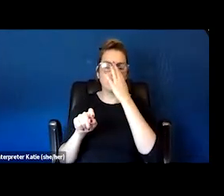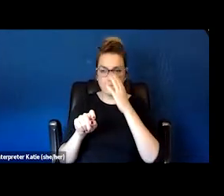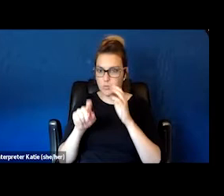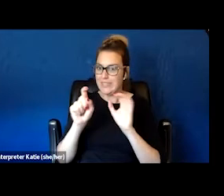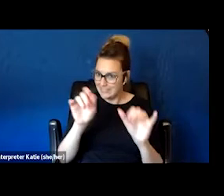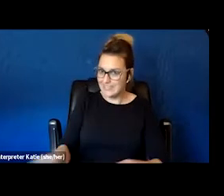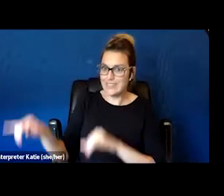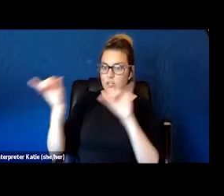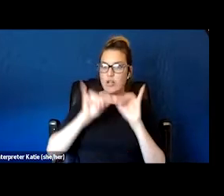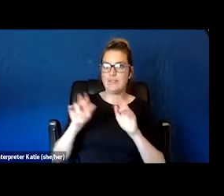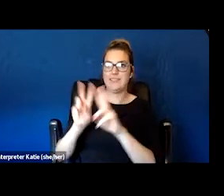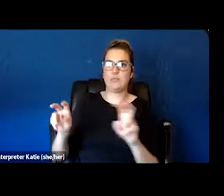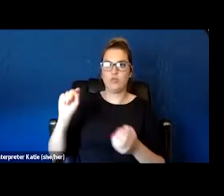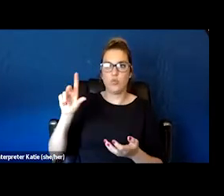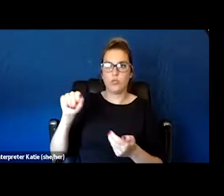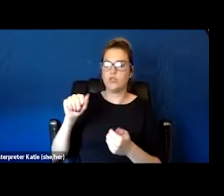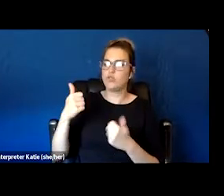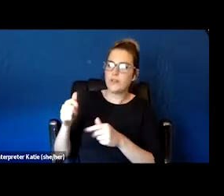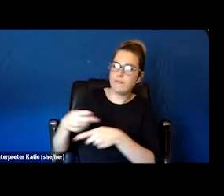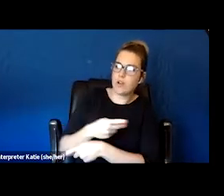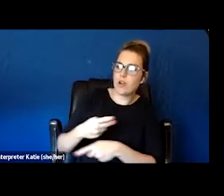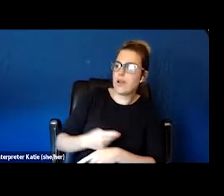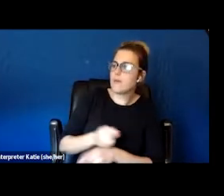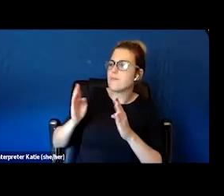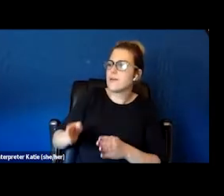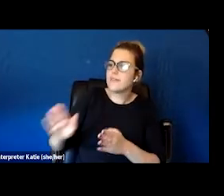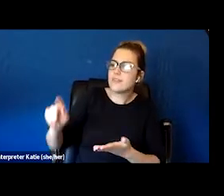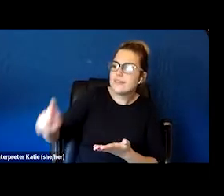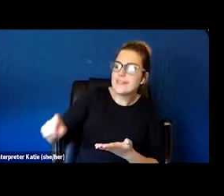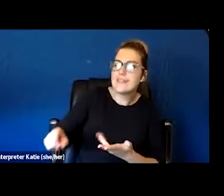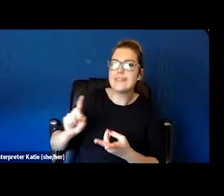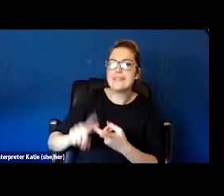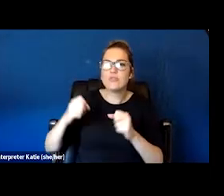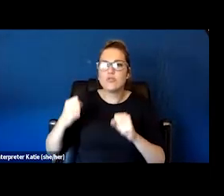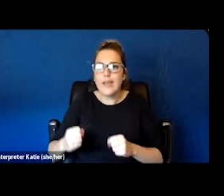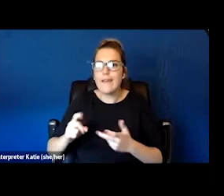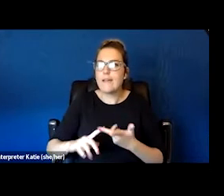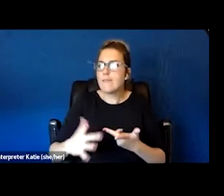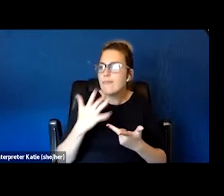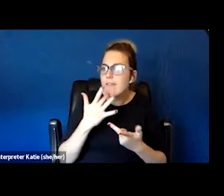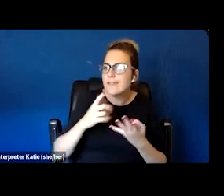to really get a sense of what folks' needs are, what their strengths are, what resources they're looking for and what they might be eligible for.